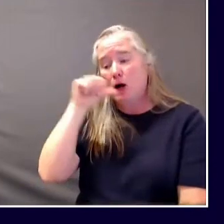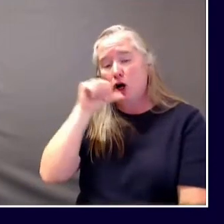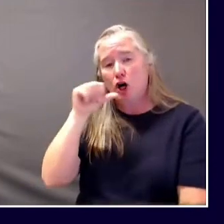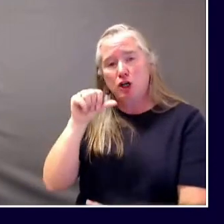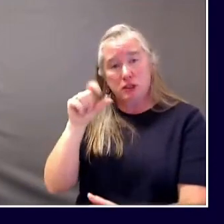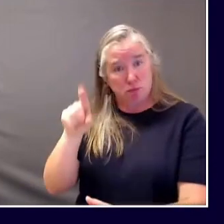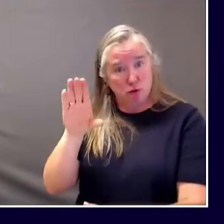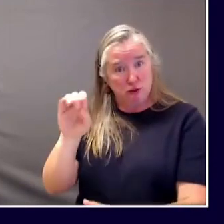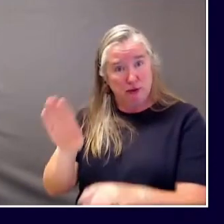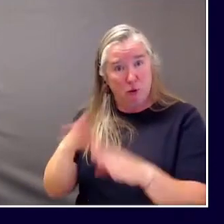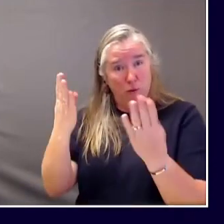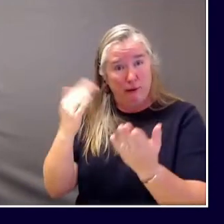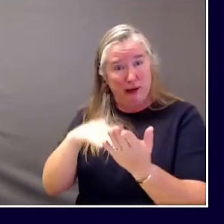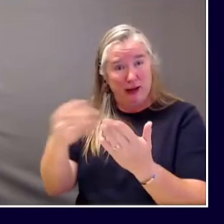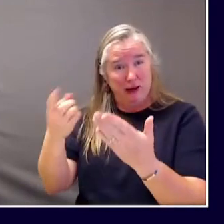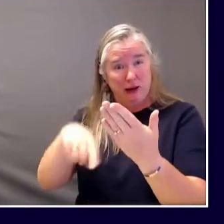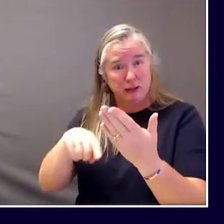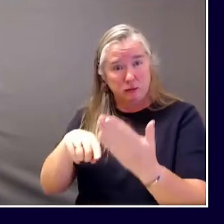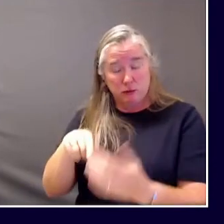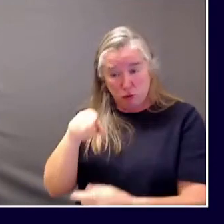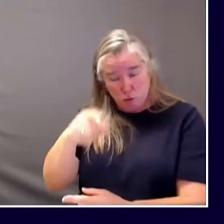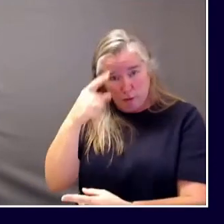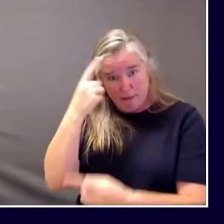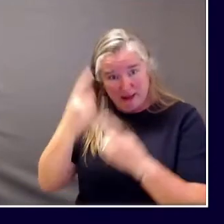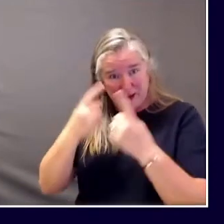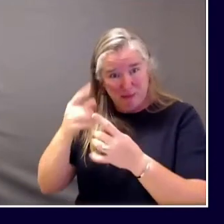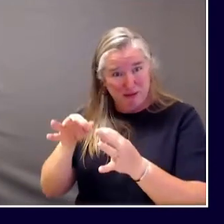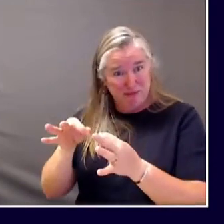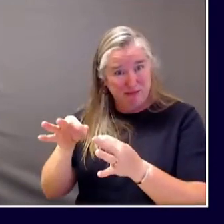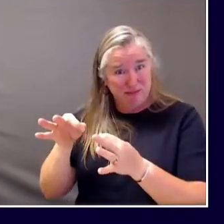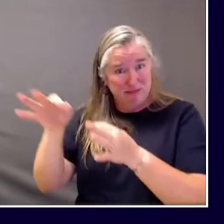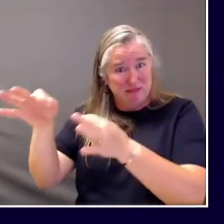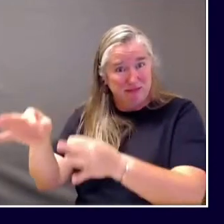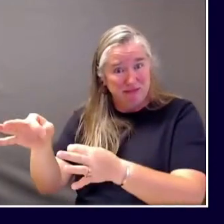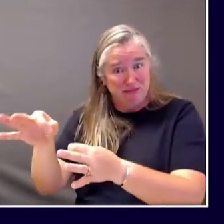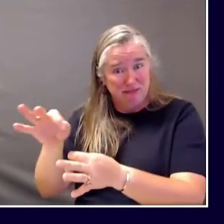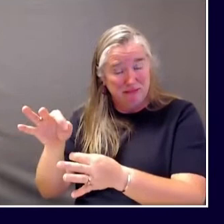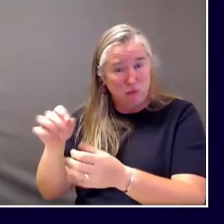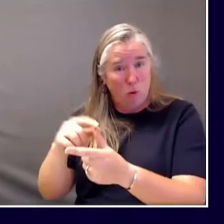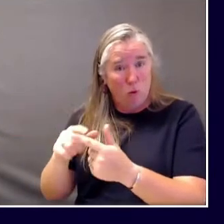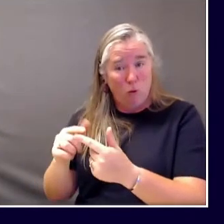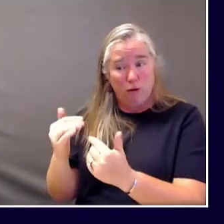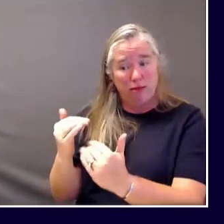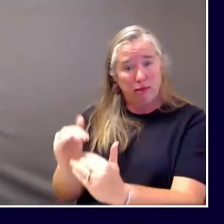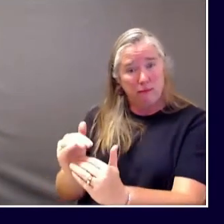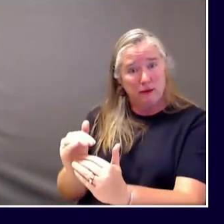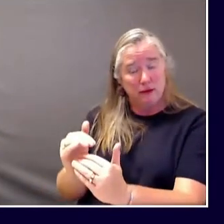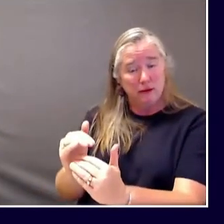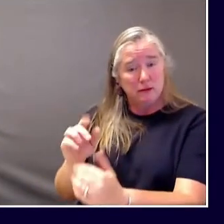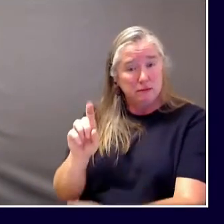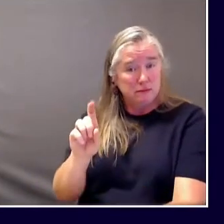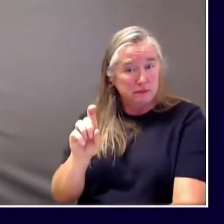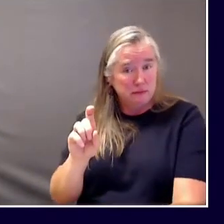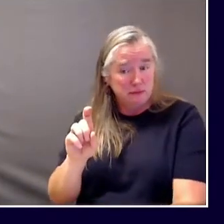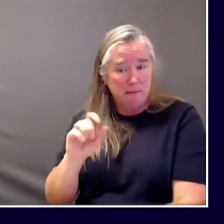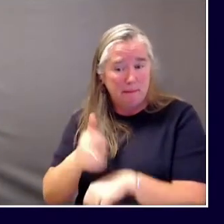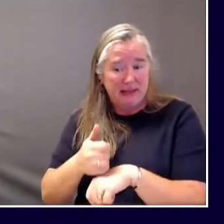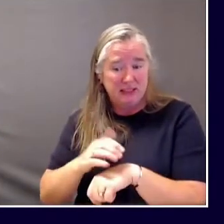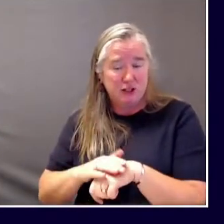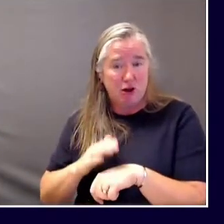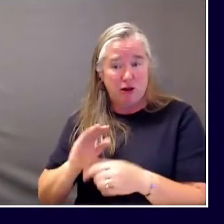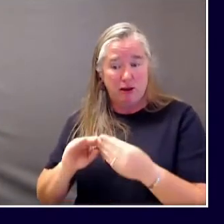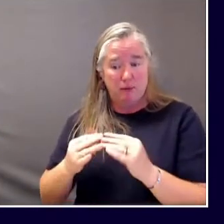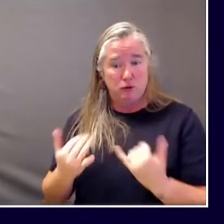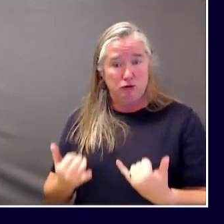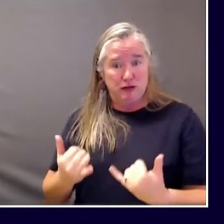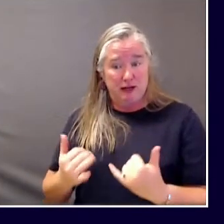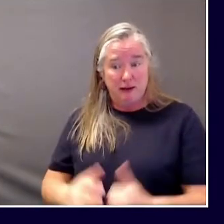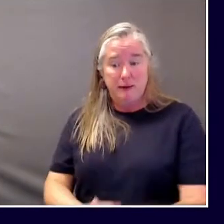week and could that possibly be